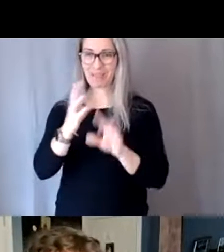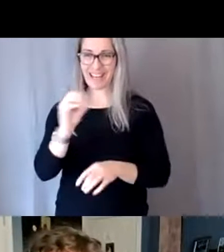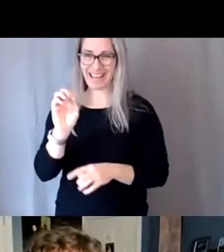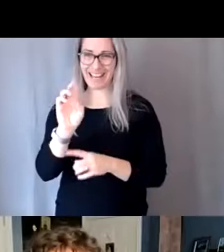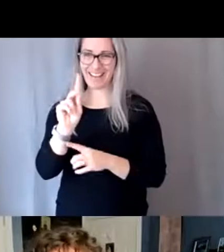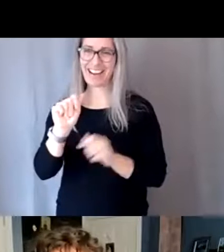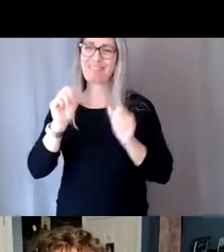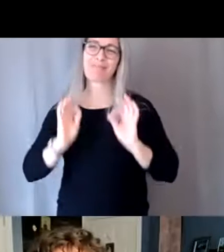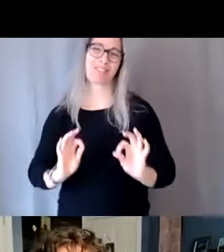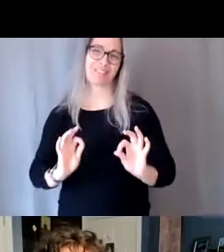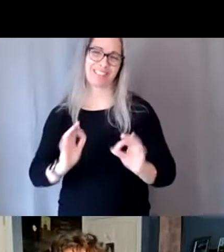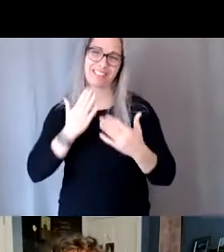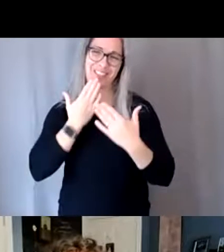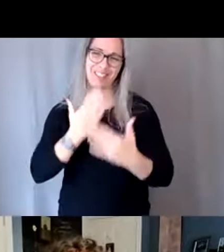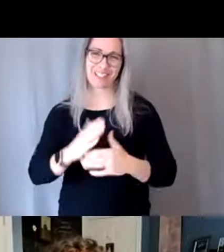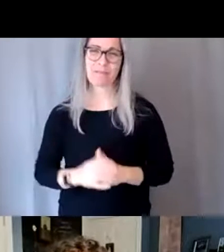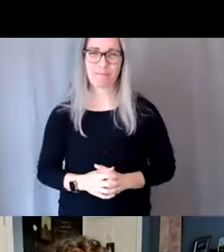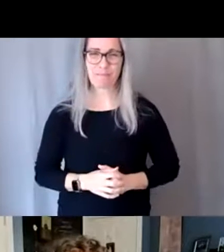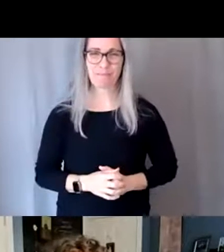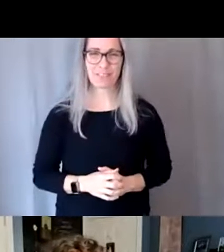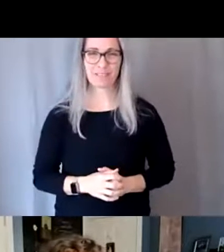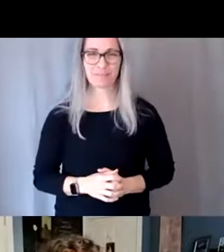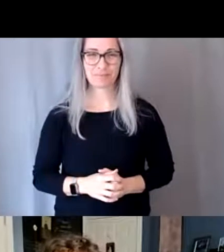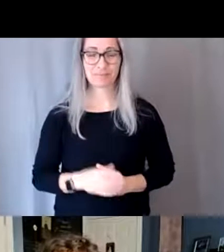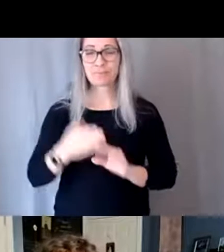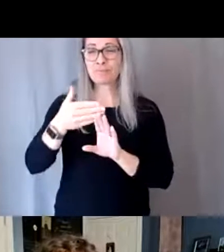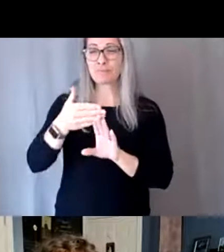okay perfect so just before I speak to my slides I’ve got